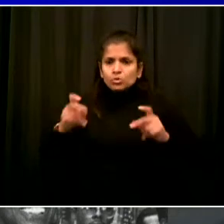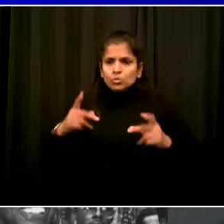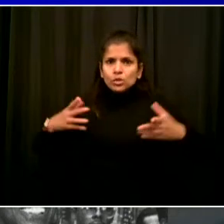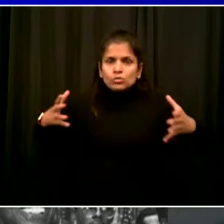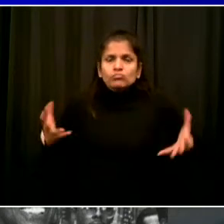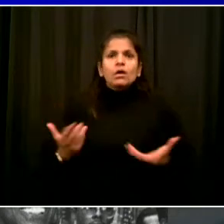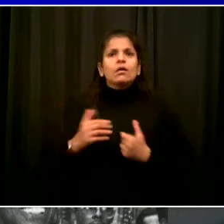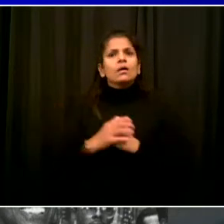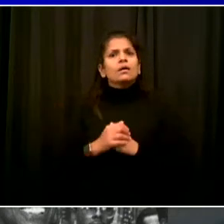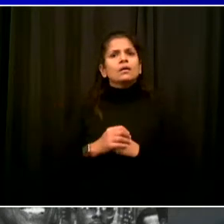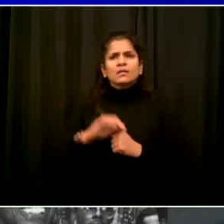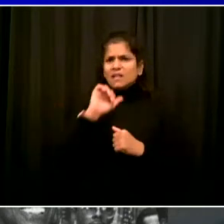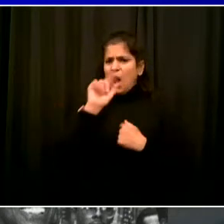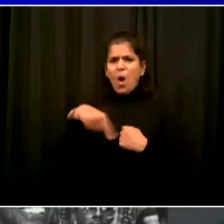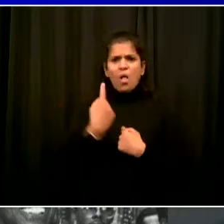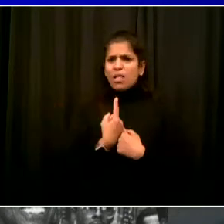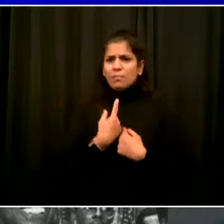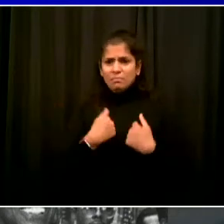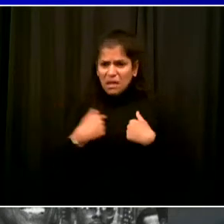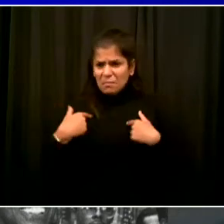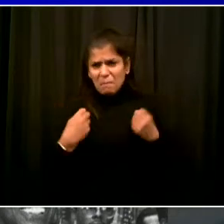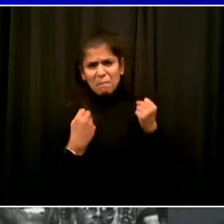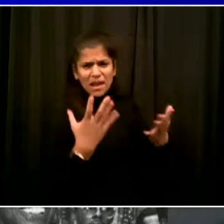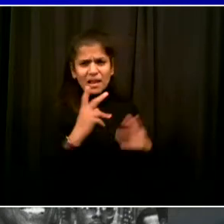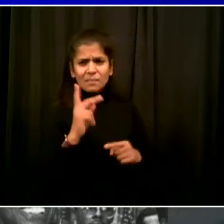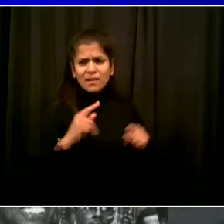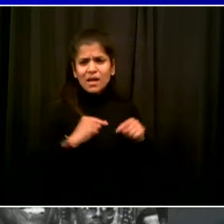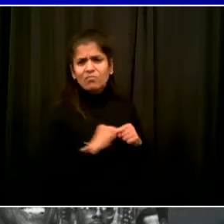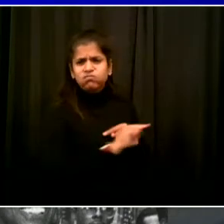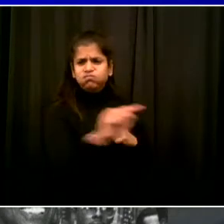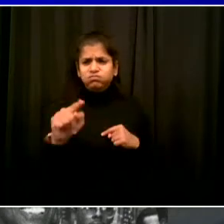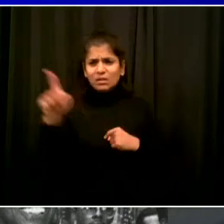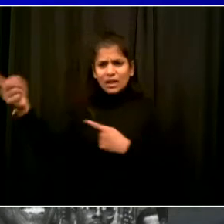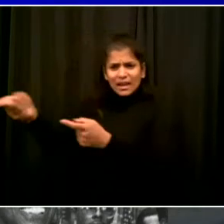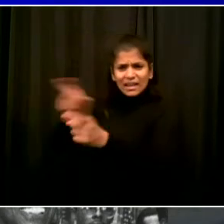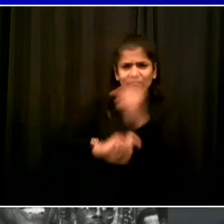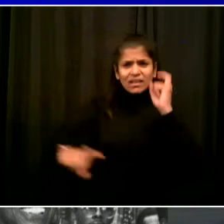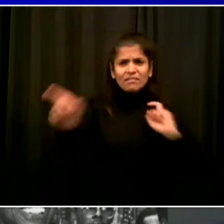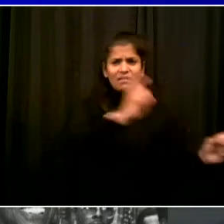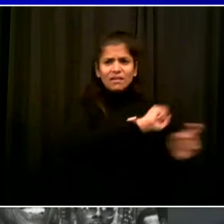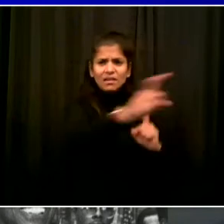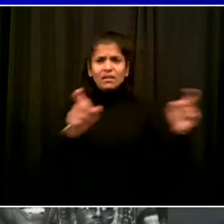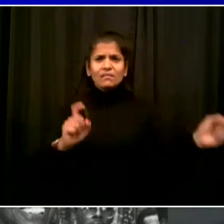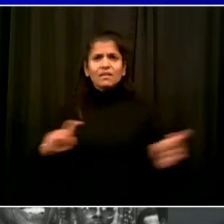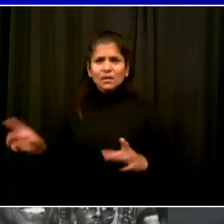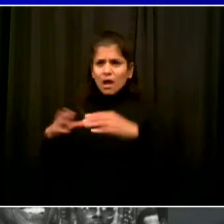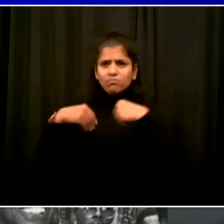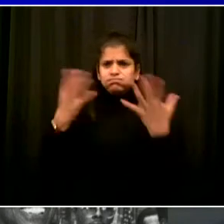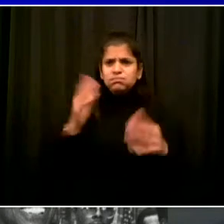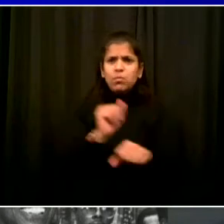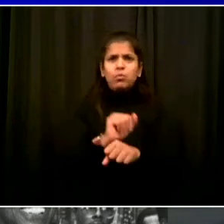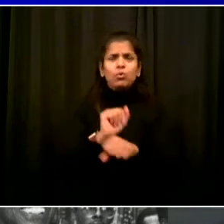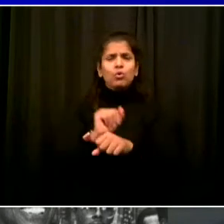SERVE OUR CITY IFF IT WEREN'T FOR DAVID DINKINS.